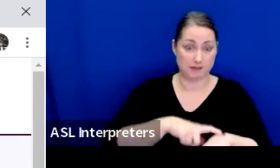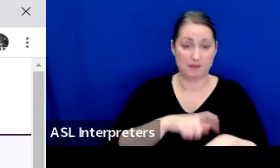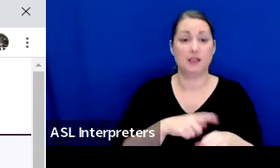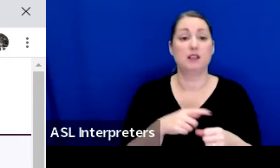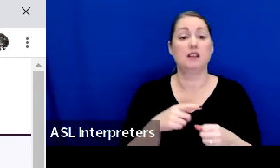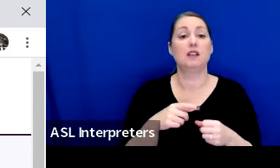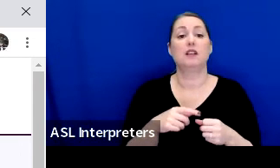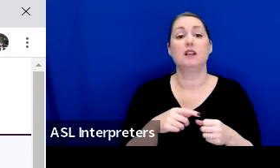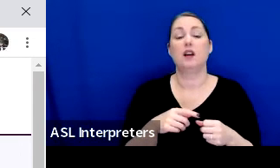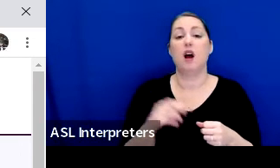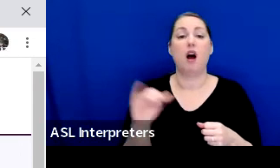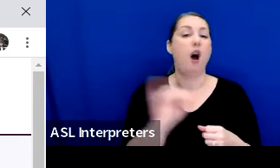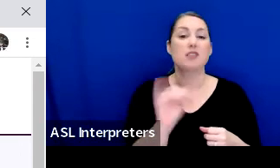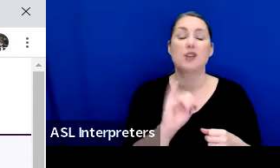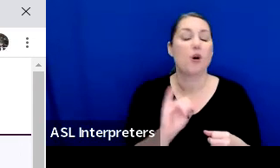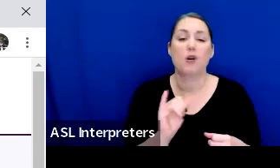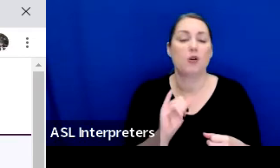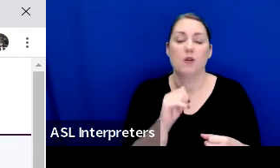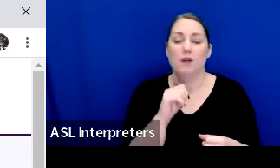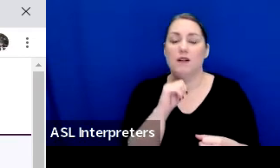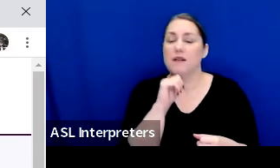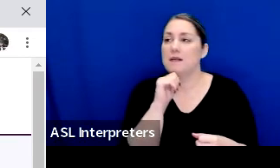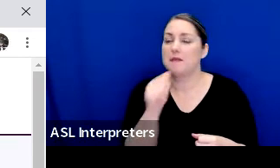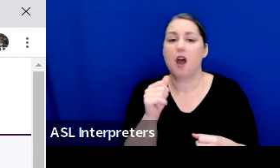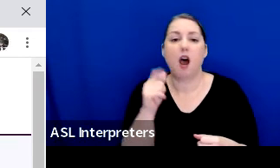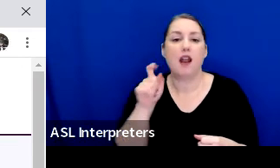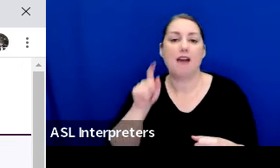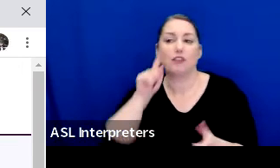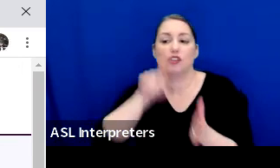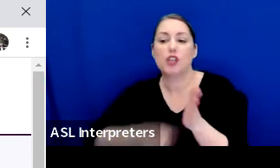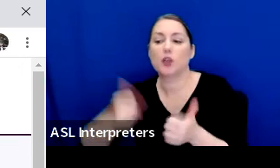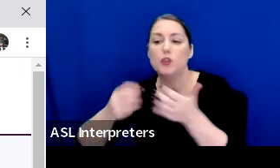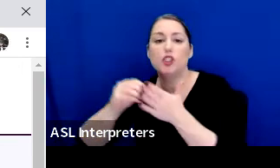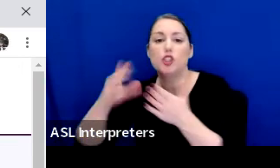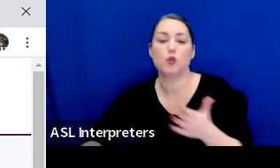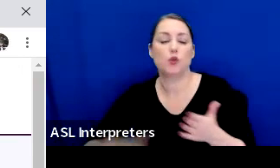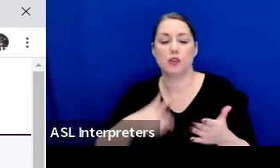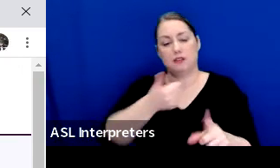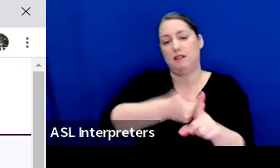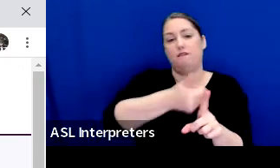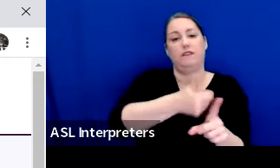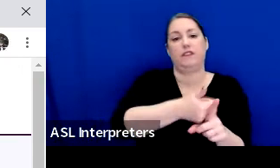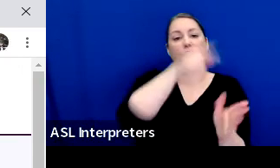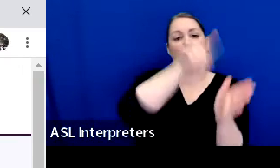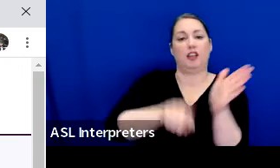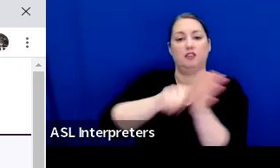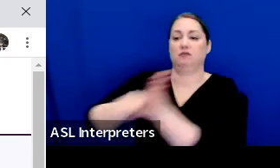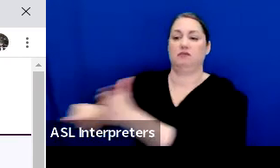because you don't even, you know, you're just doing the problem. You know what I mean? Instead of creating this student and then this student, I like to not even know who the student is.